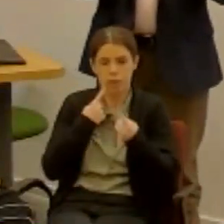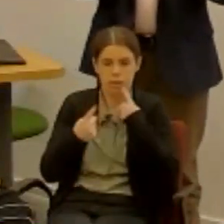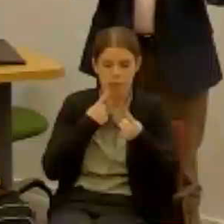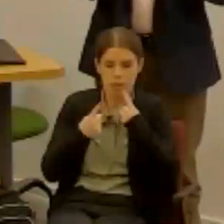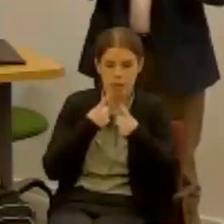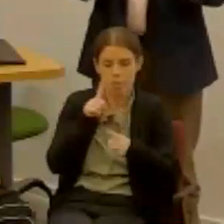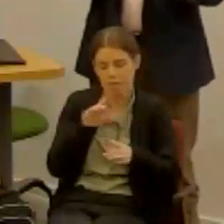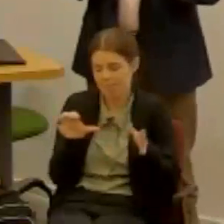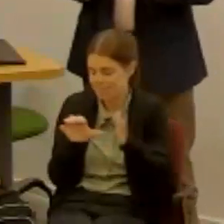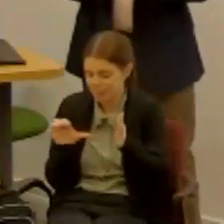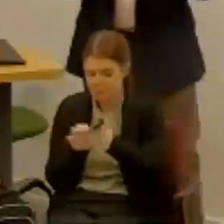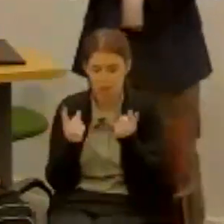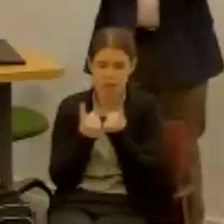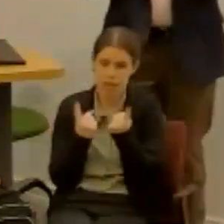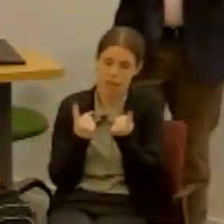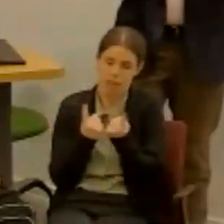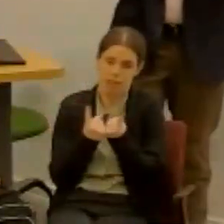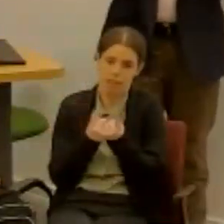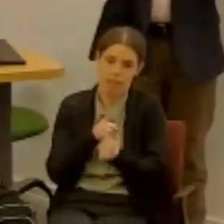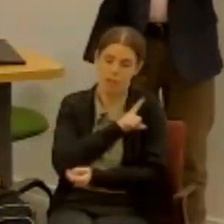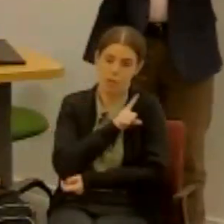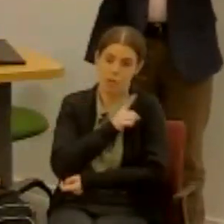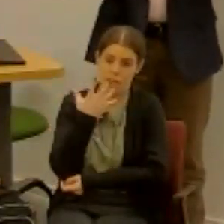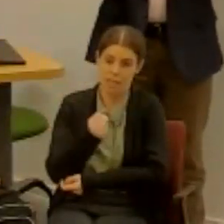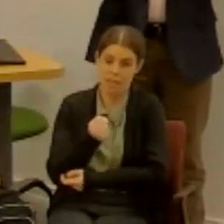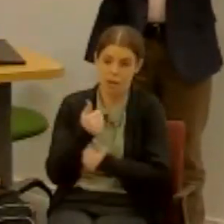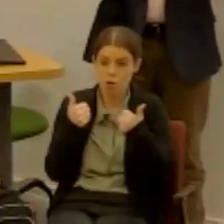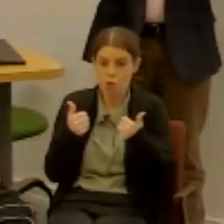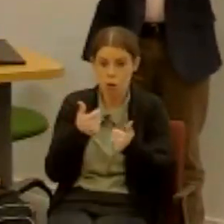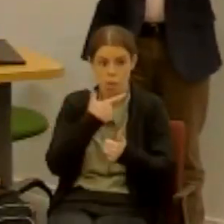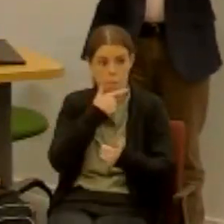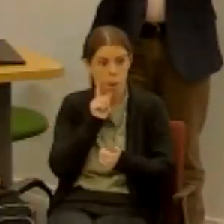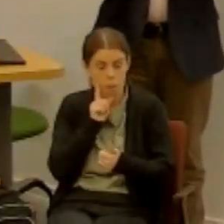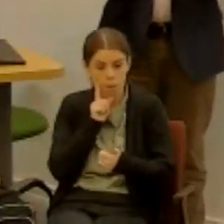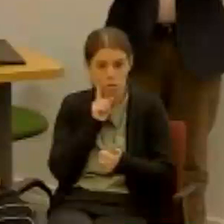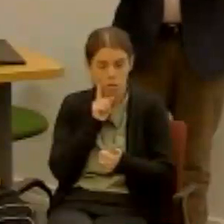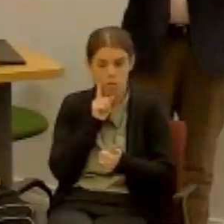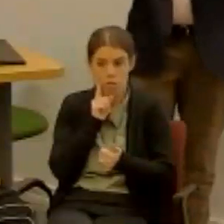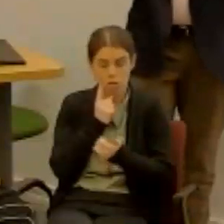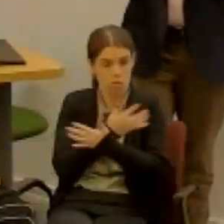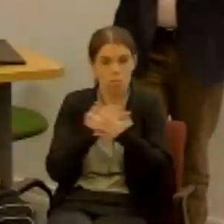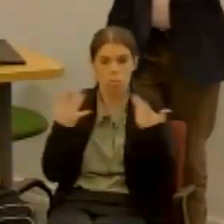I'll be honest, because what you need to do is, have a good population of people. you you're examining.